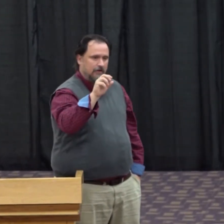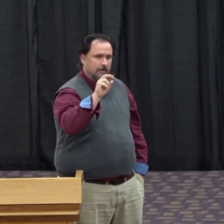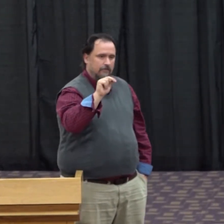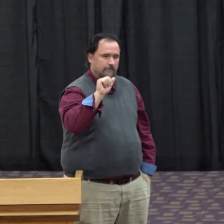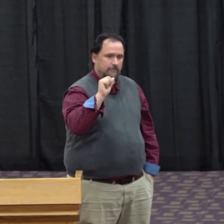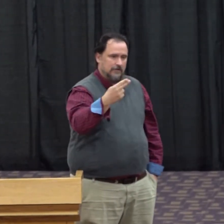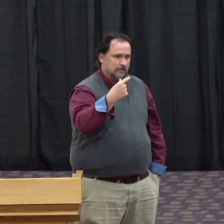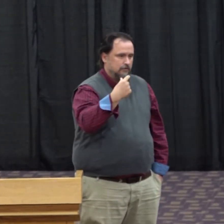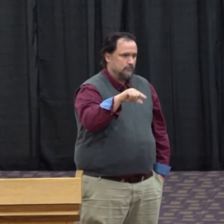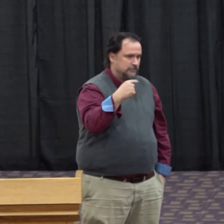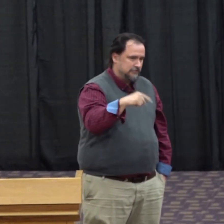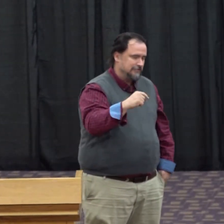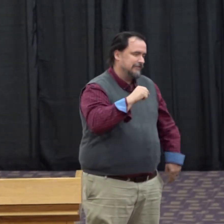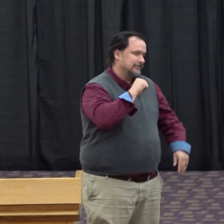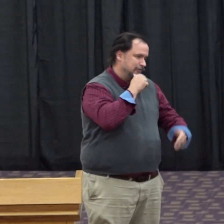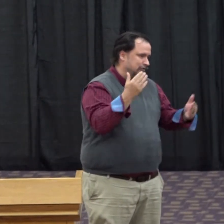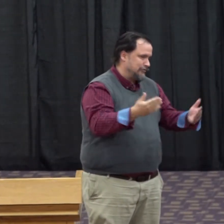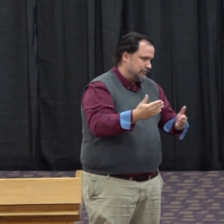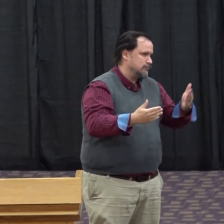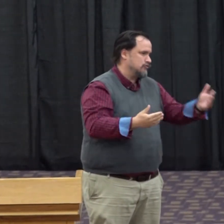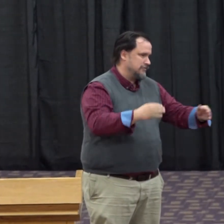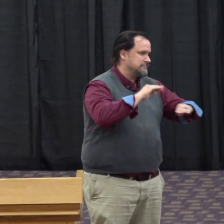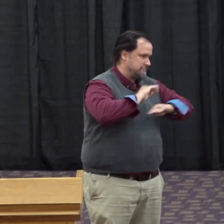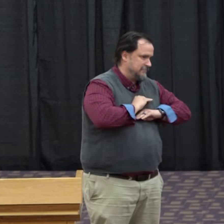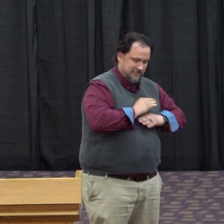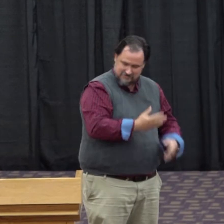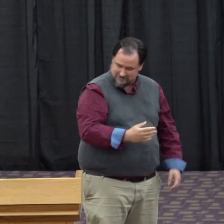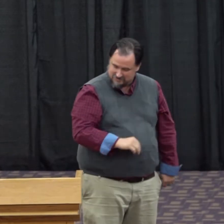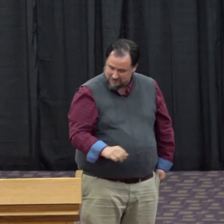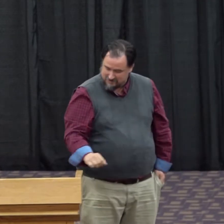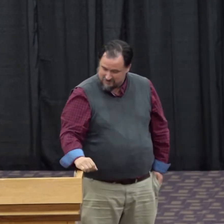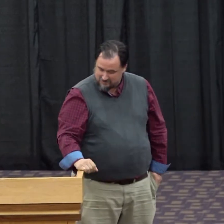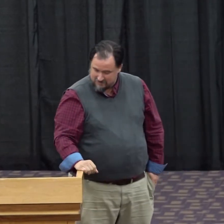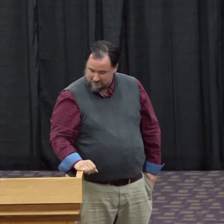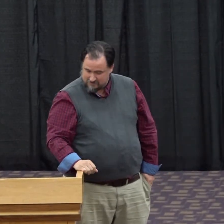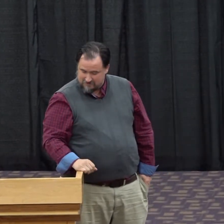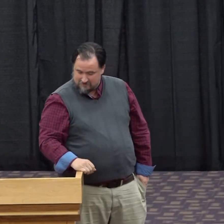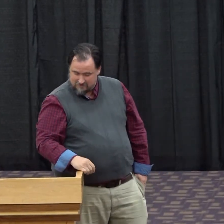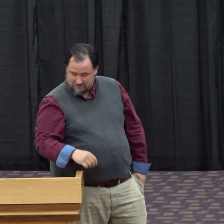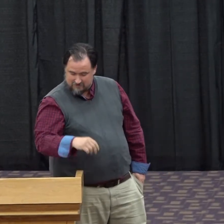Second, Davonnah Green. Who is not here as well, met the requirements.